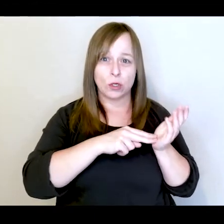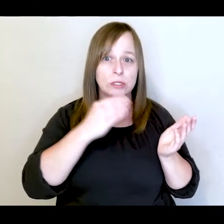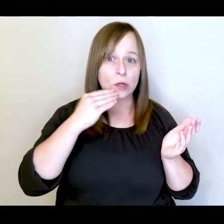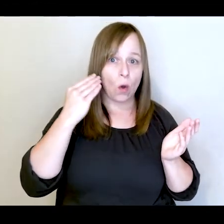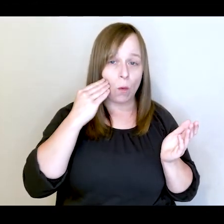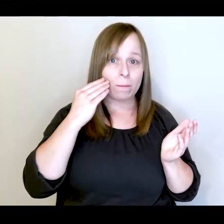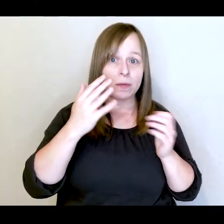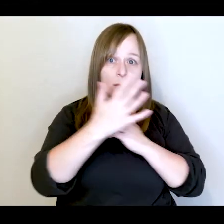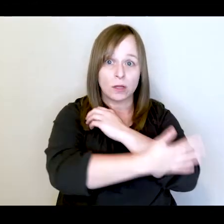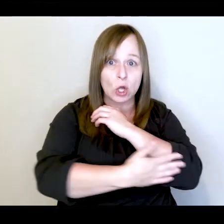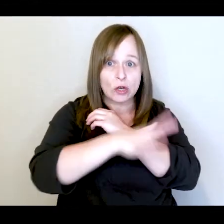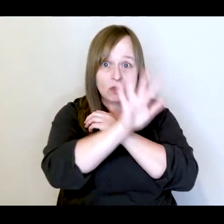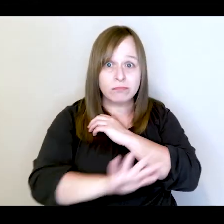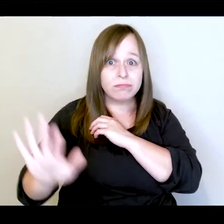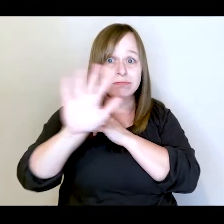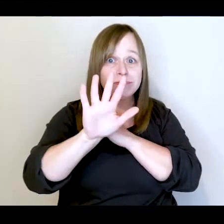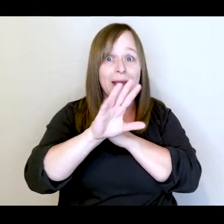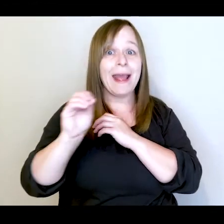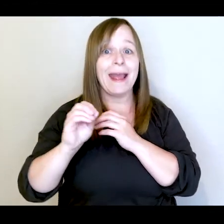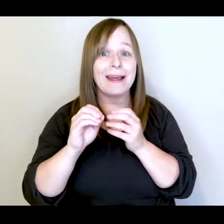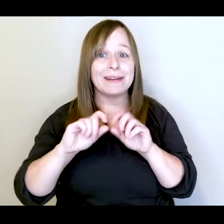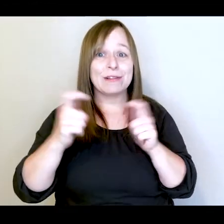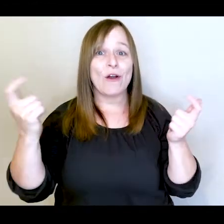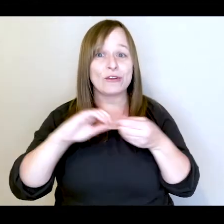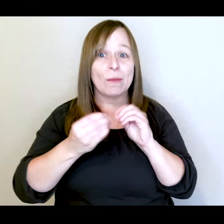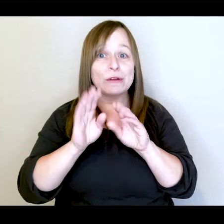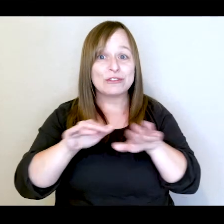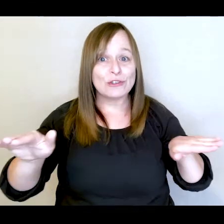nursing homes in the country and the biggest population of children in